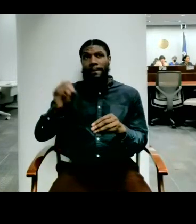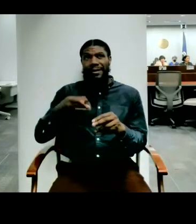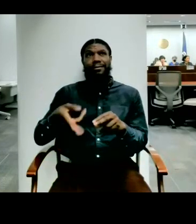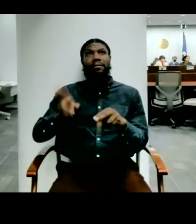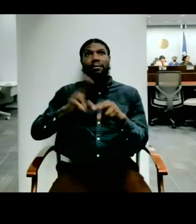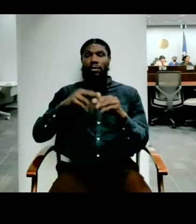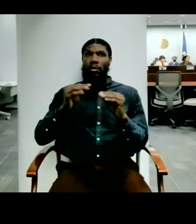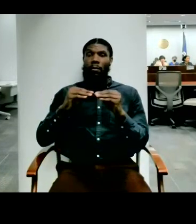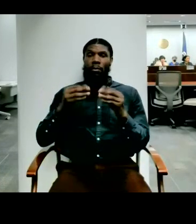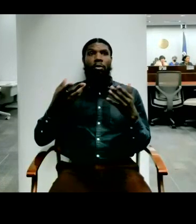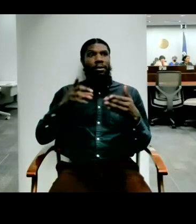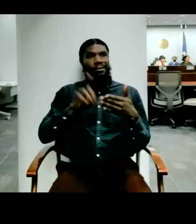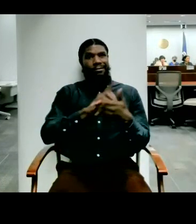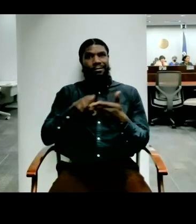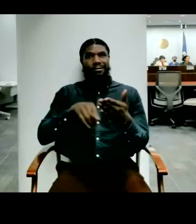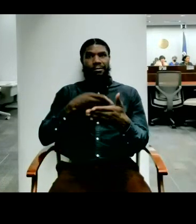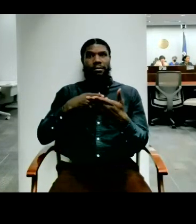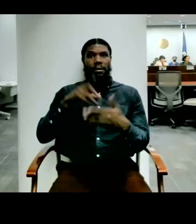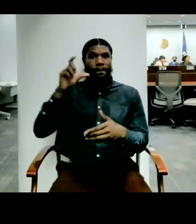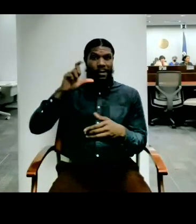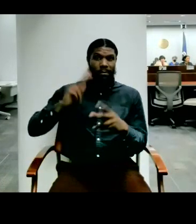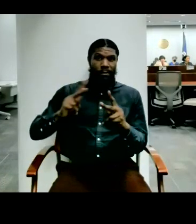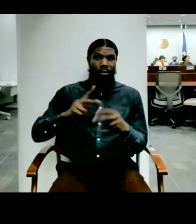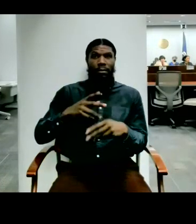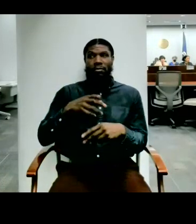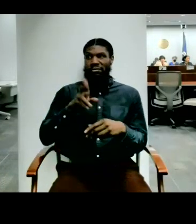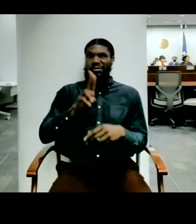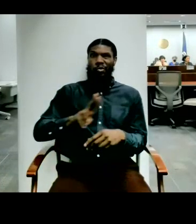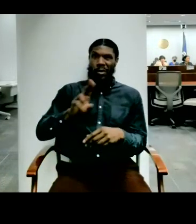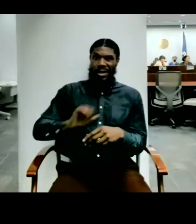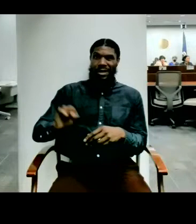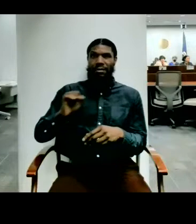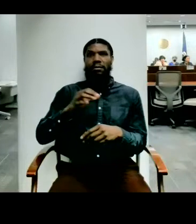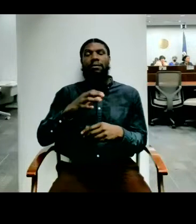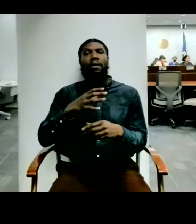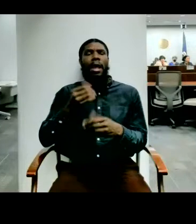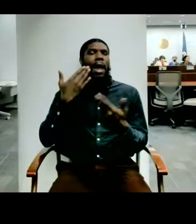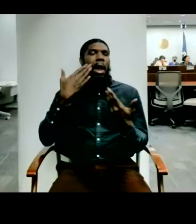discrimination against Muslim individuals in the United States. And I don't know the exact